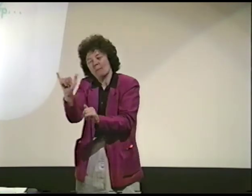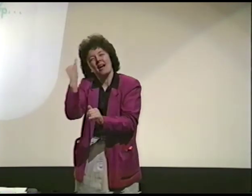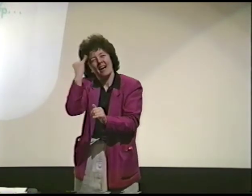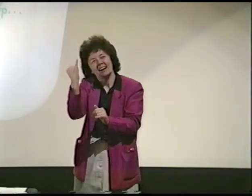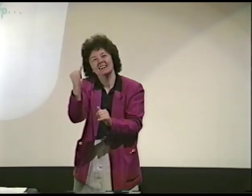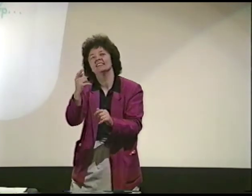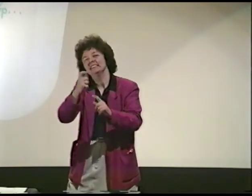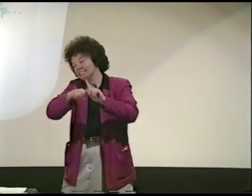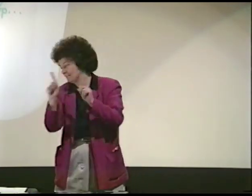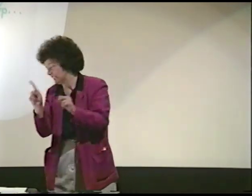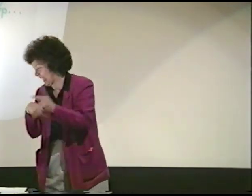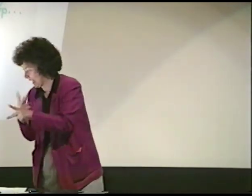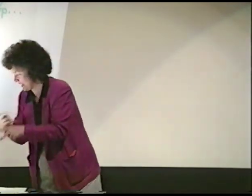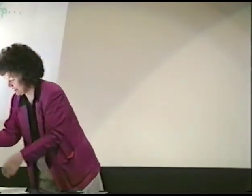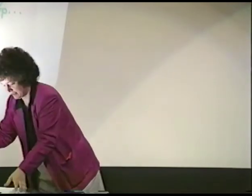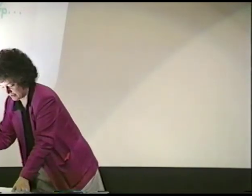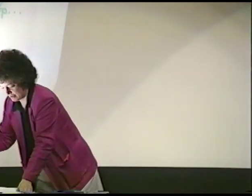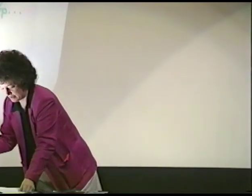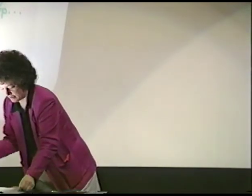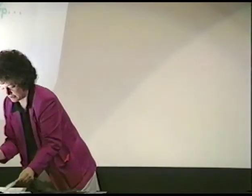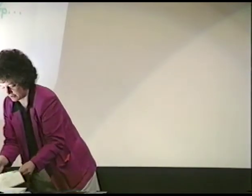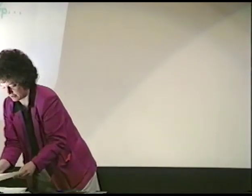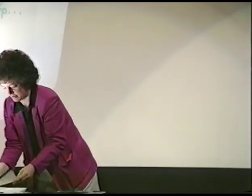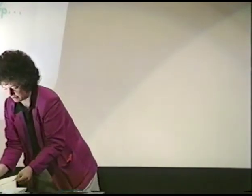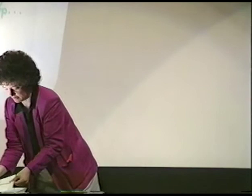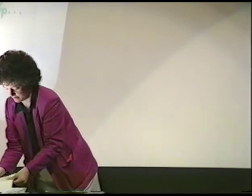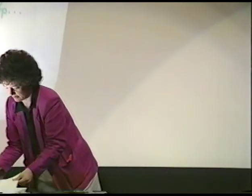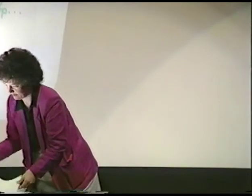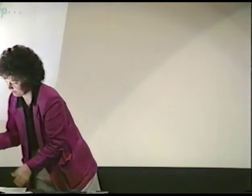Next, I tried a similar idea, but in a different way.